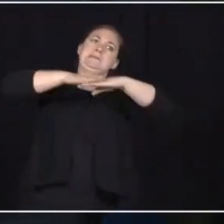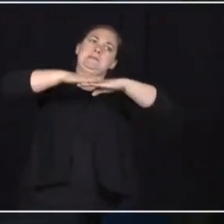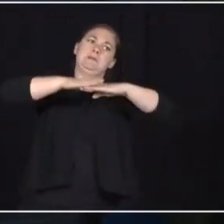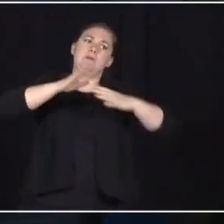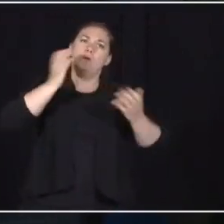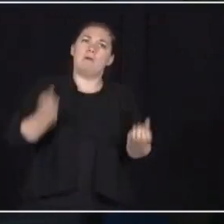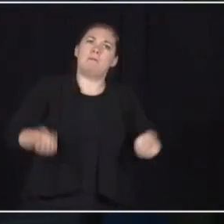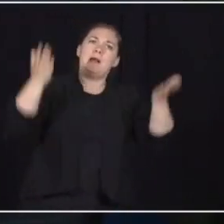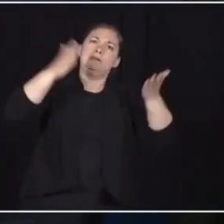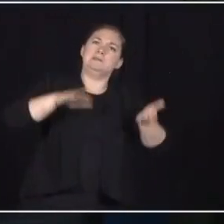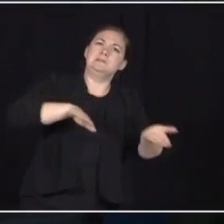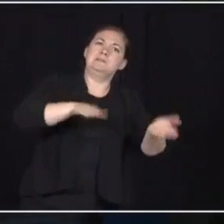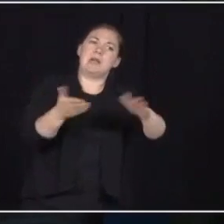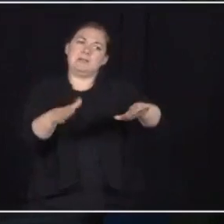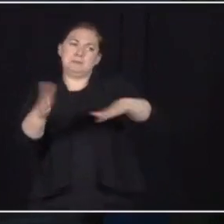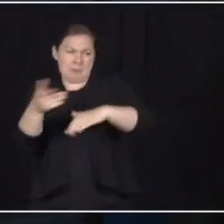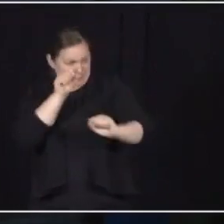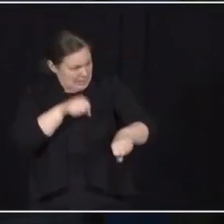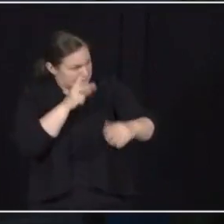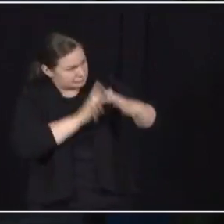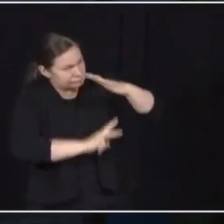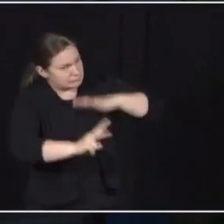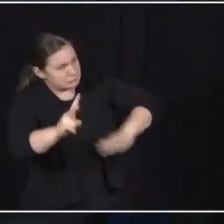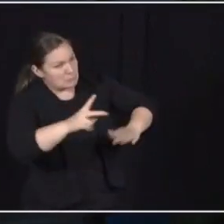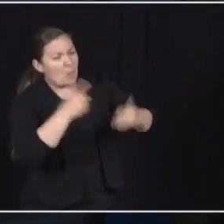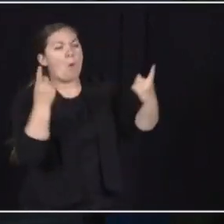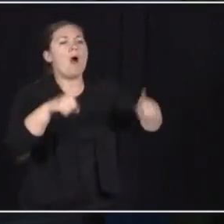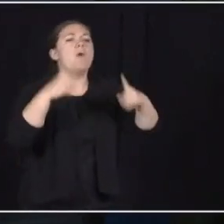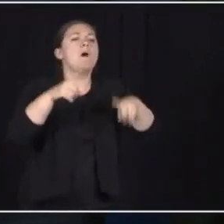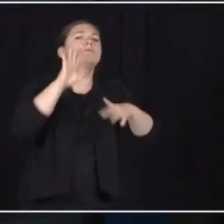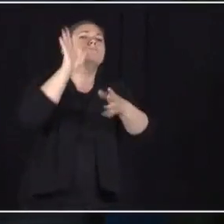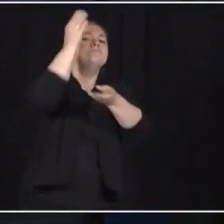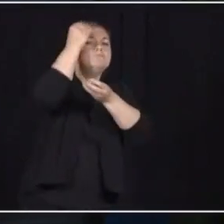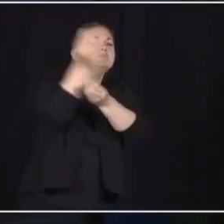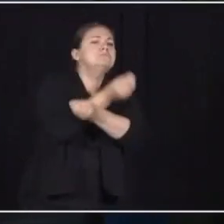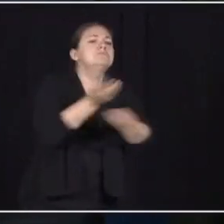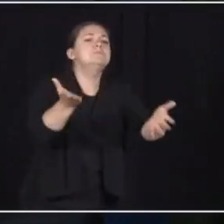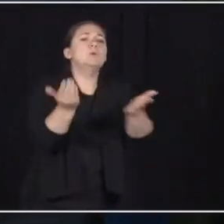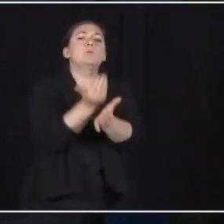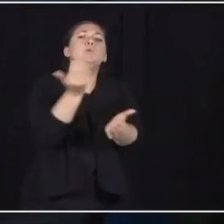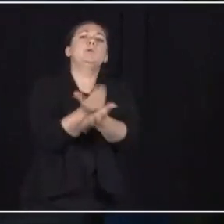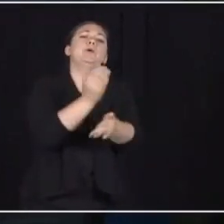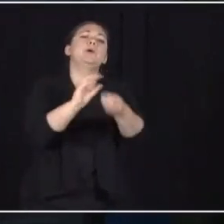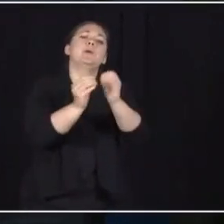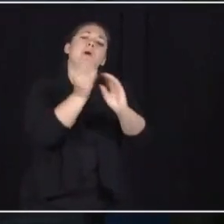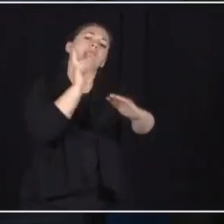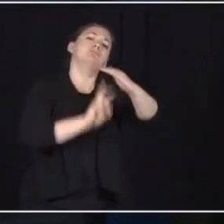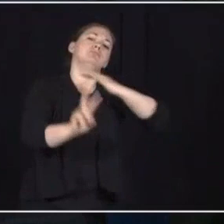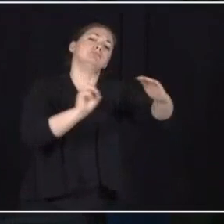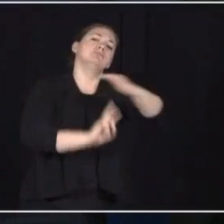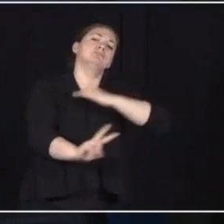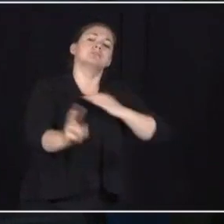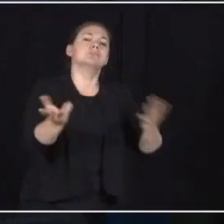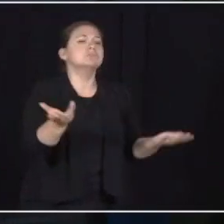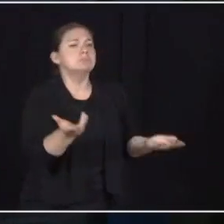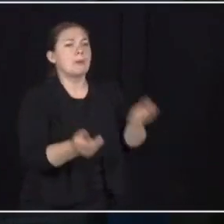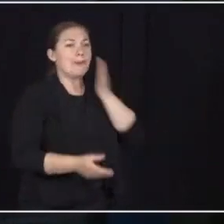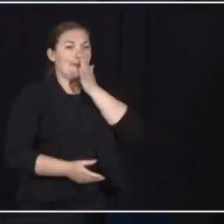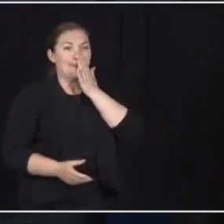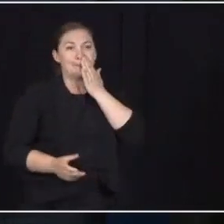Now that we have more? Do you have a date in mind of when he would like -- when with his new